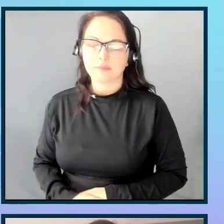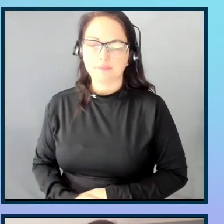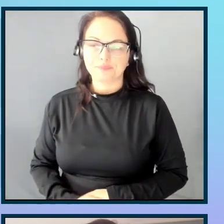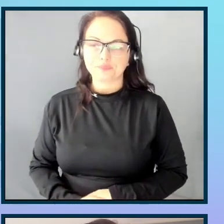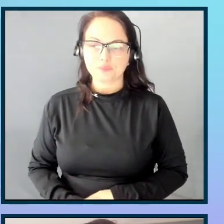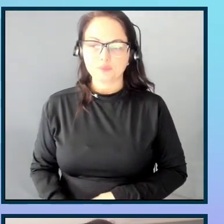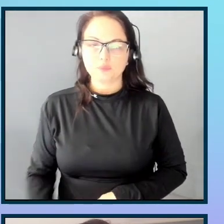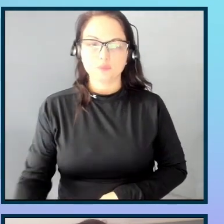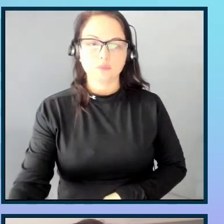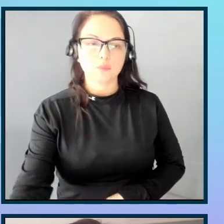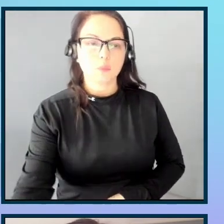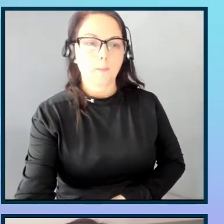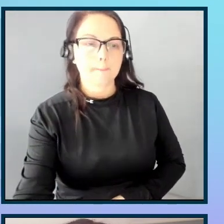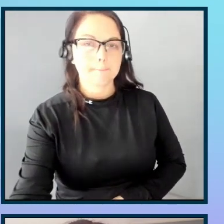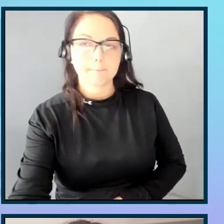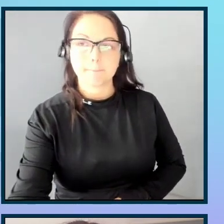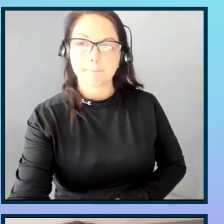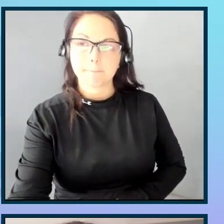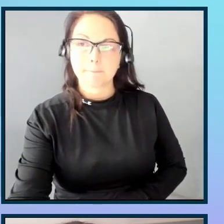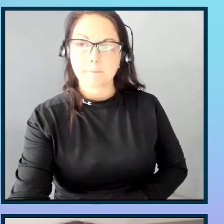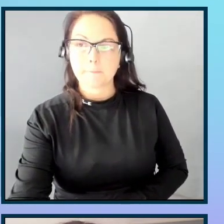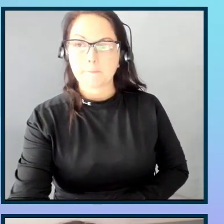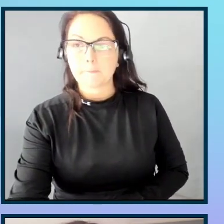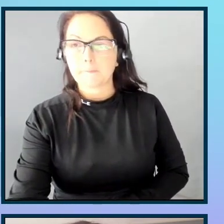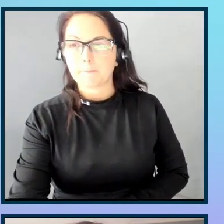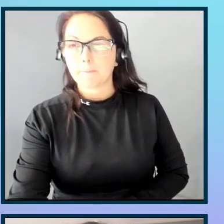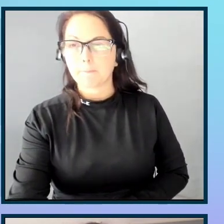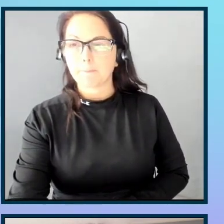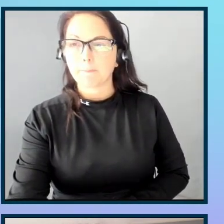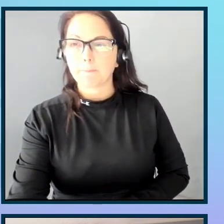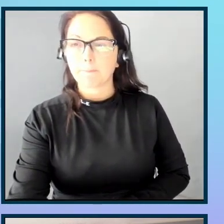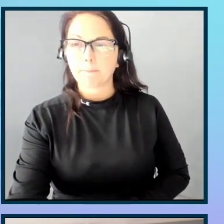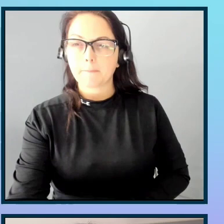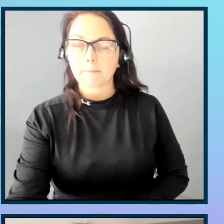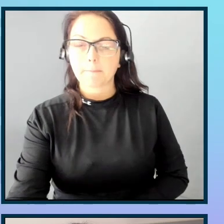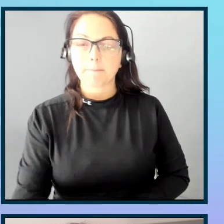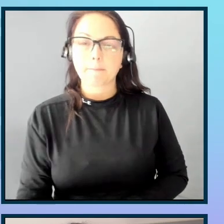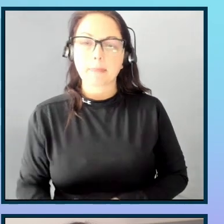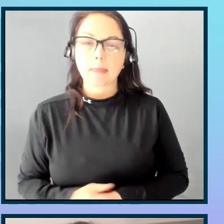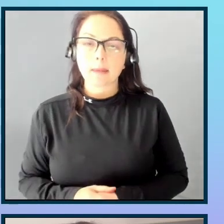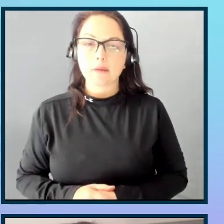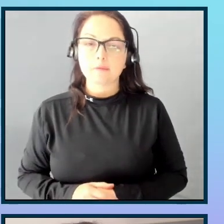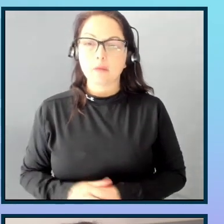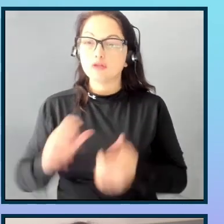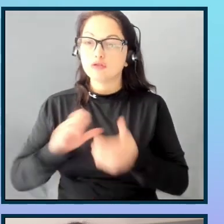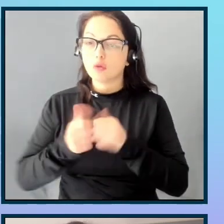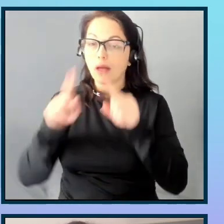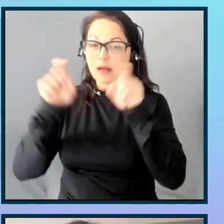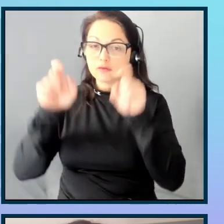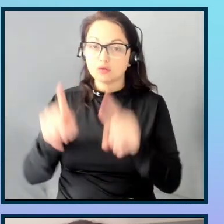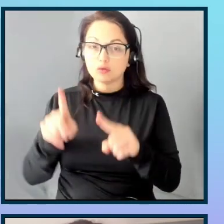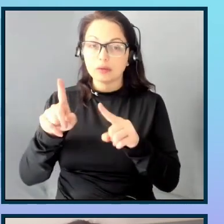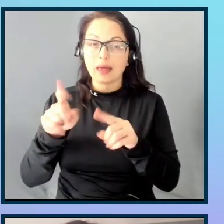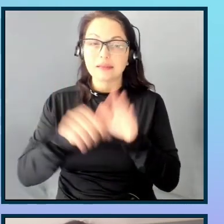How to test for this? Find a process that asks for information more than once,